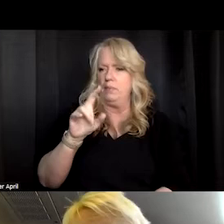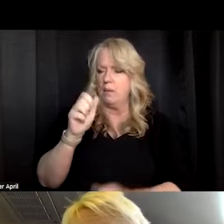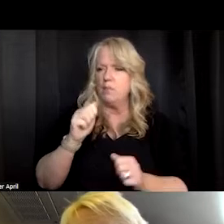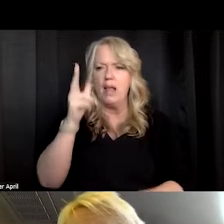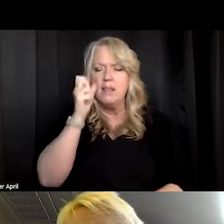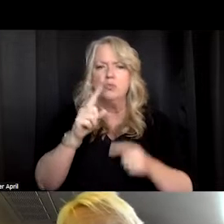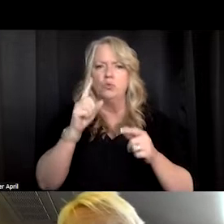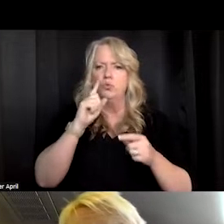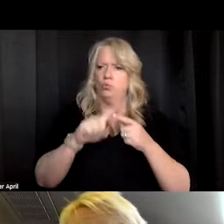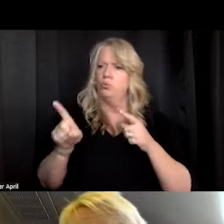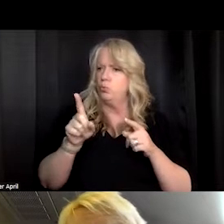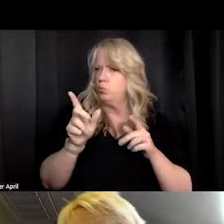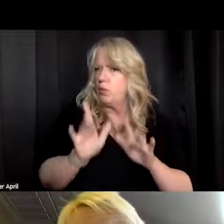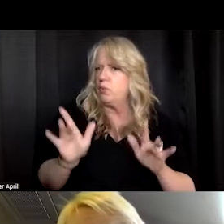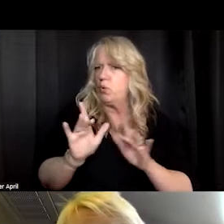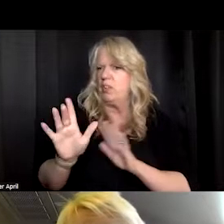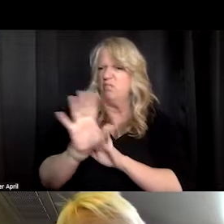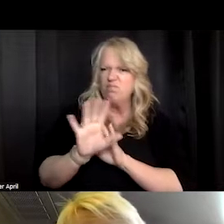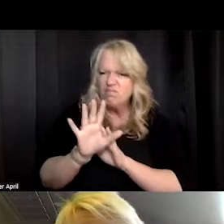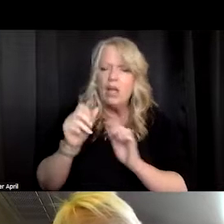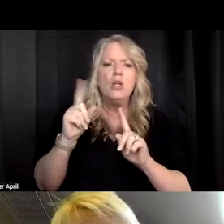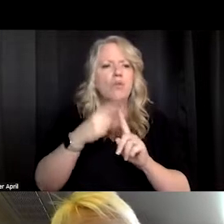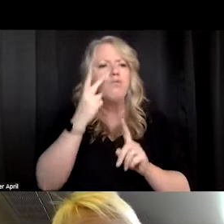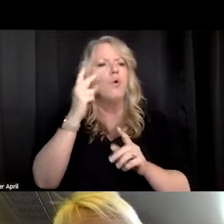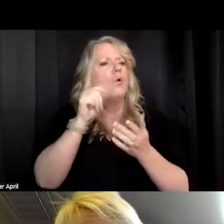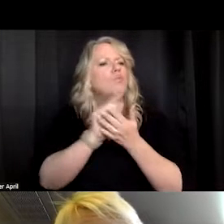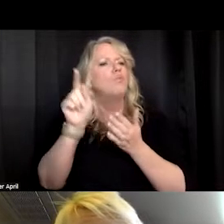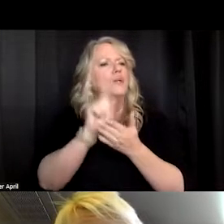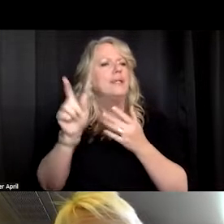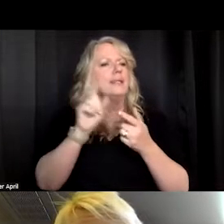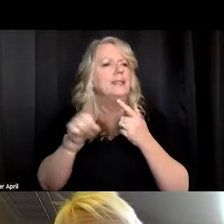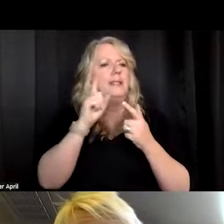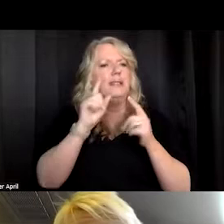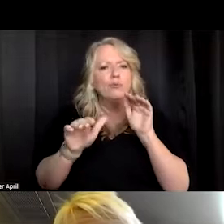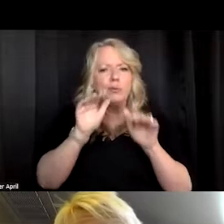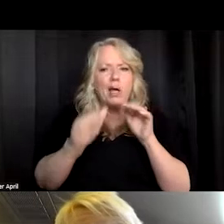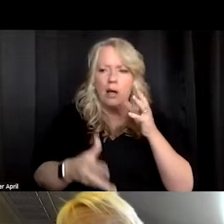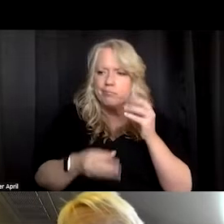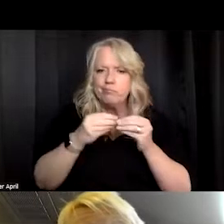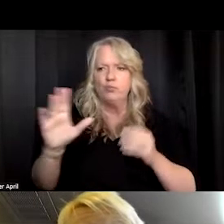LISTEN TO THAT? REMEMBER YOU CAN GO TO OUR WEBSITE, AND , LISTEN TO THE RECORDINGS. YOU CAN ALSO, SIGN UP FOR